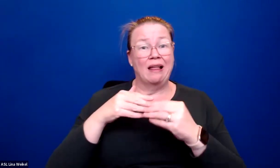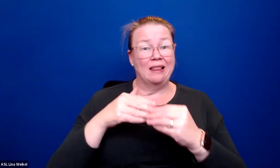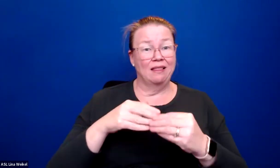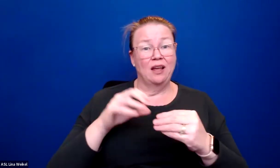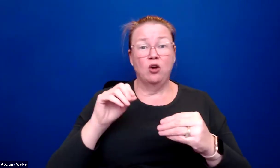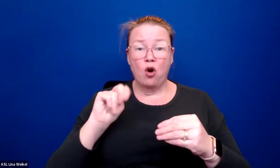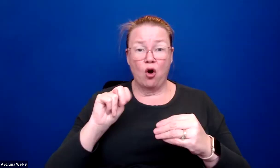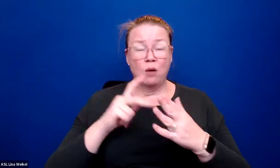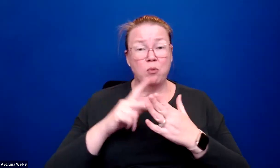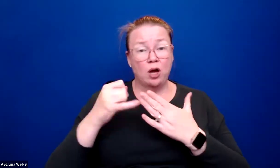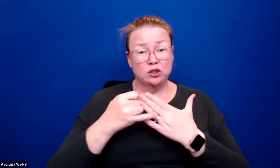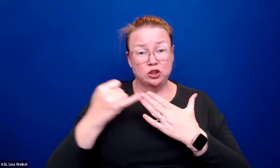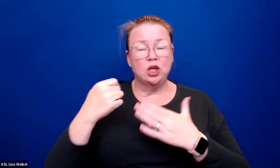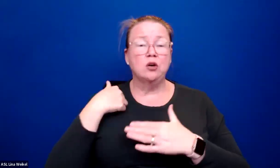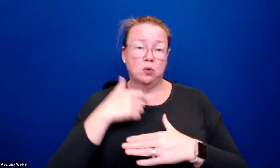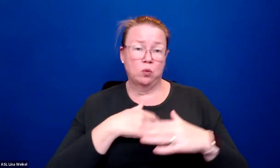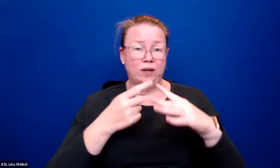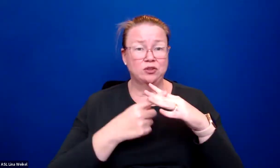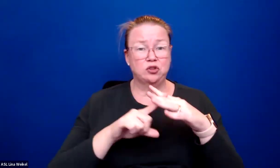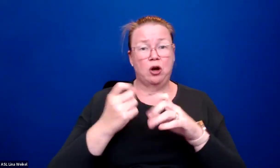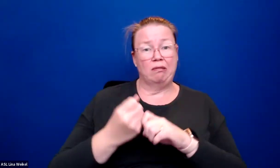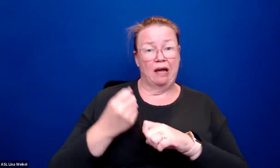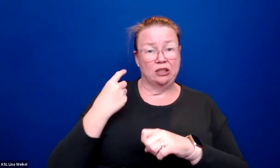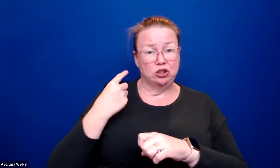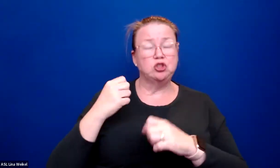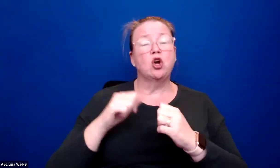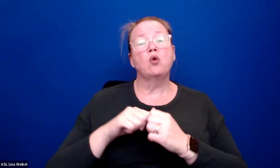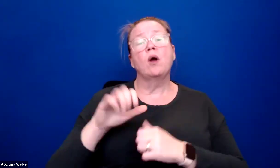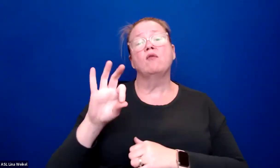Elissa w/ APRIL: project that we started last year with the Ford Foundation.